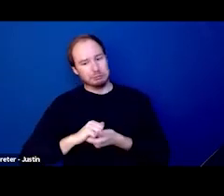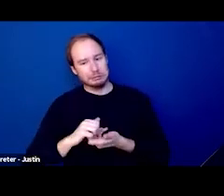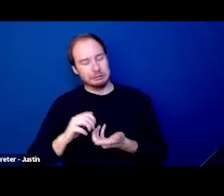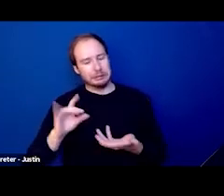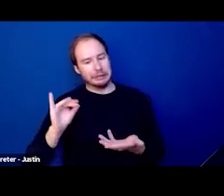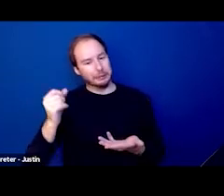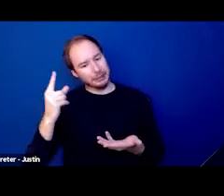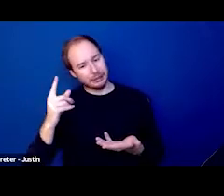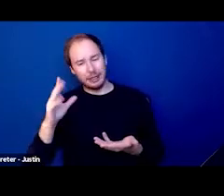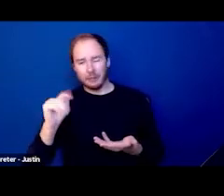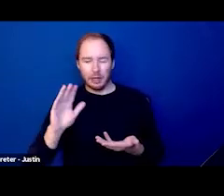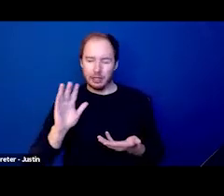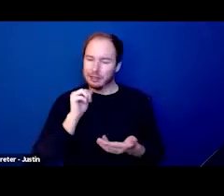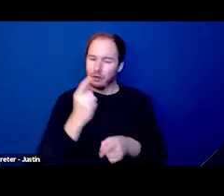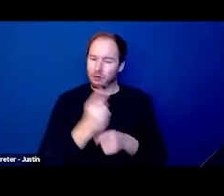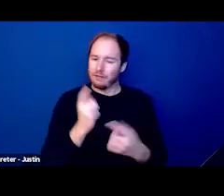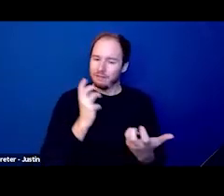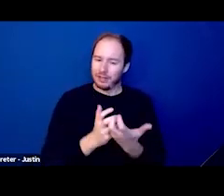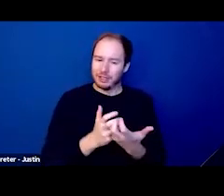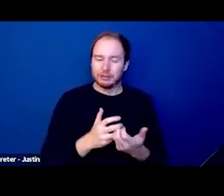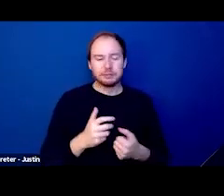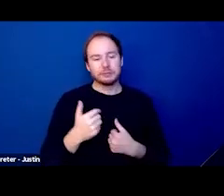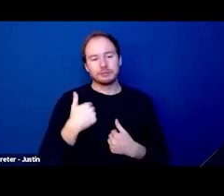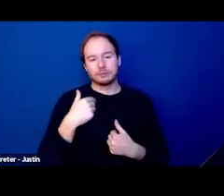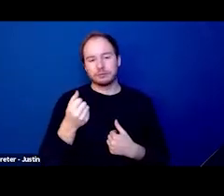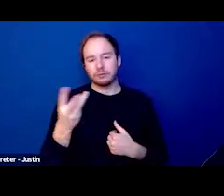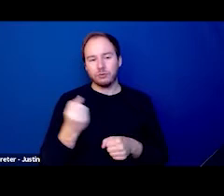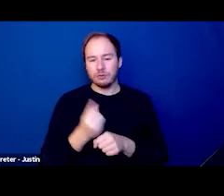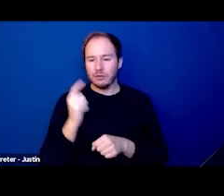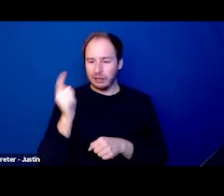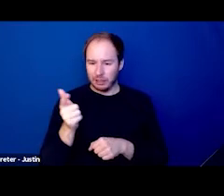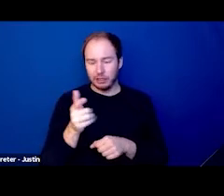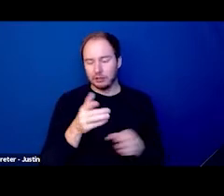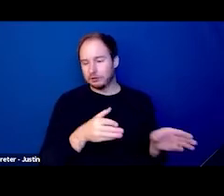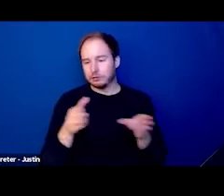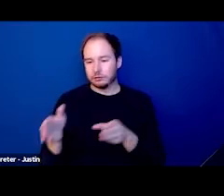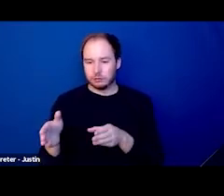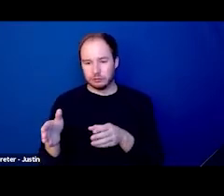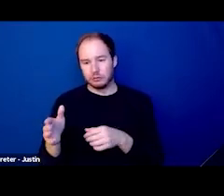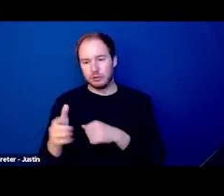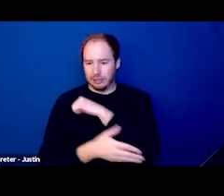but it wasn't quite the right fit. So a couple years later we actually moved under our County Health Department.